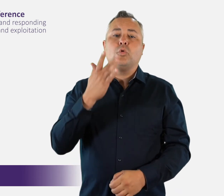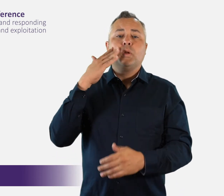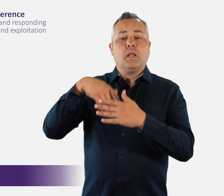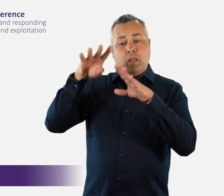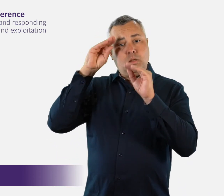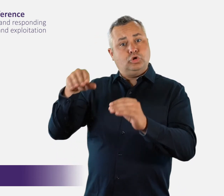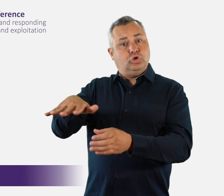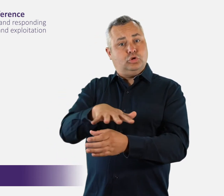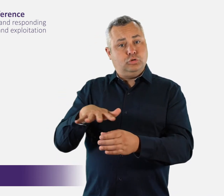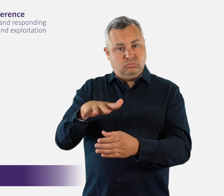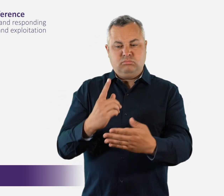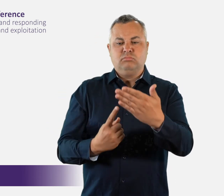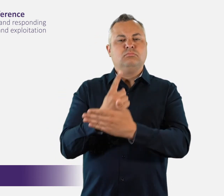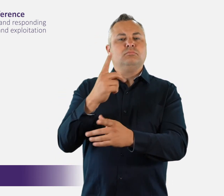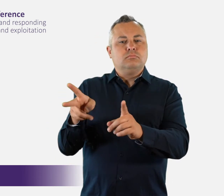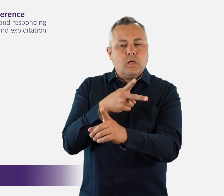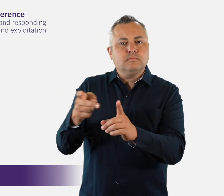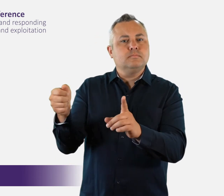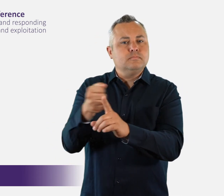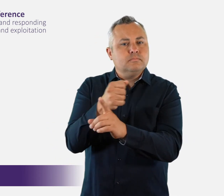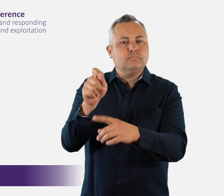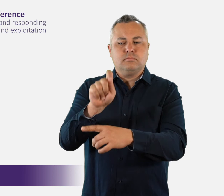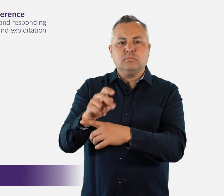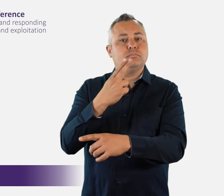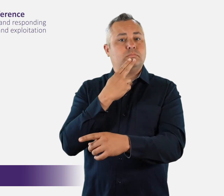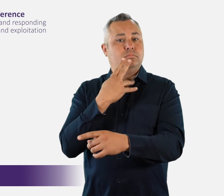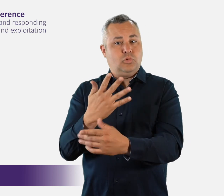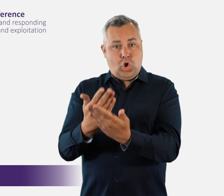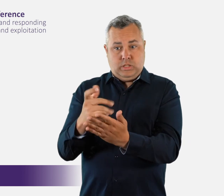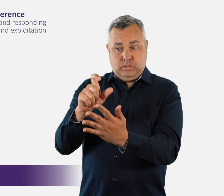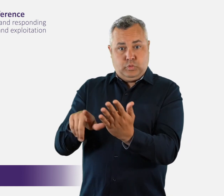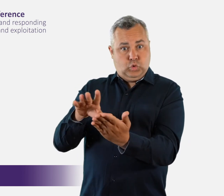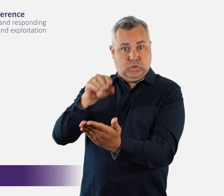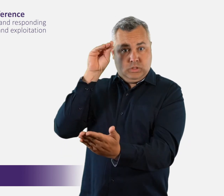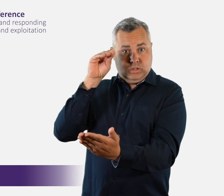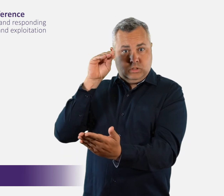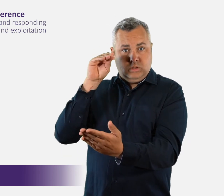What barriers or impediments are there to identifying, disclosing and reporting -